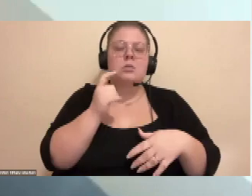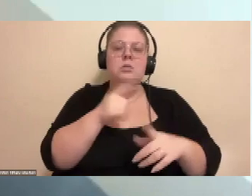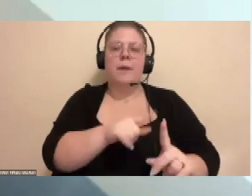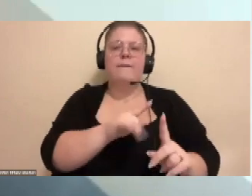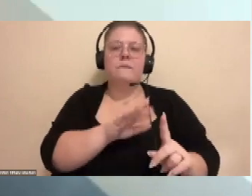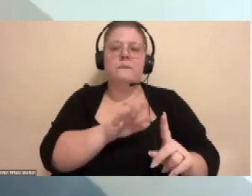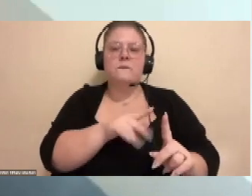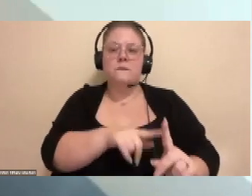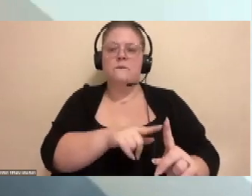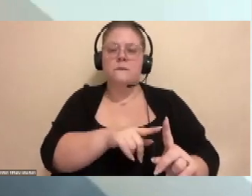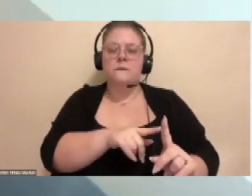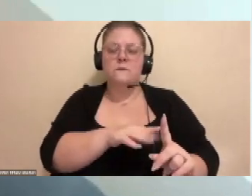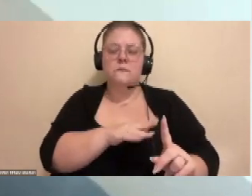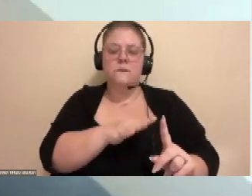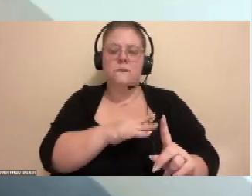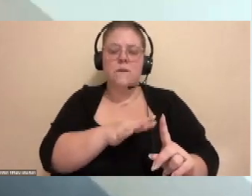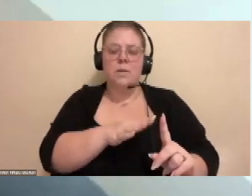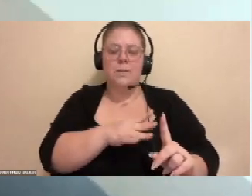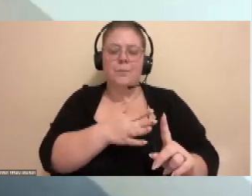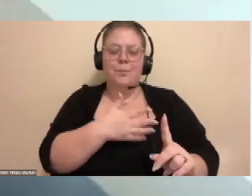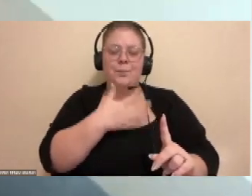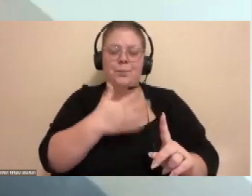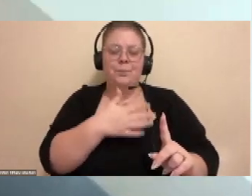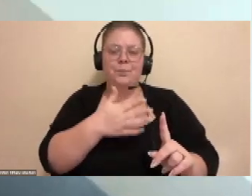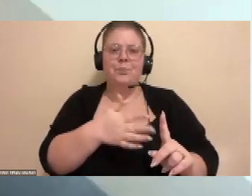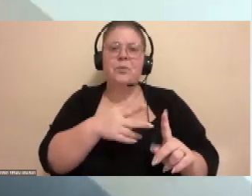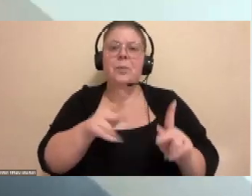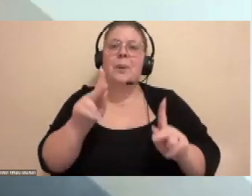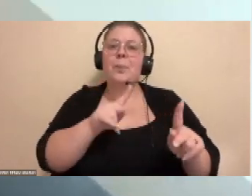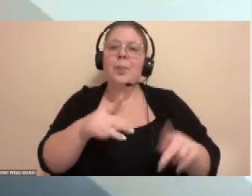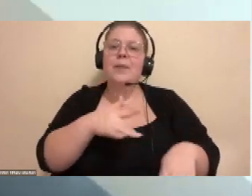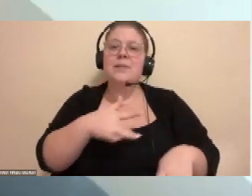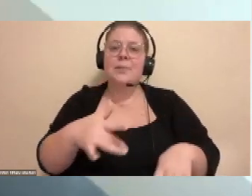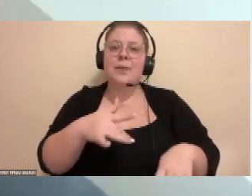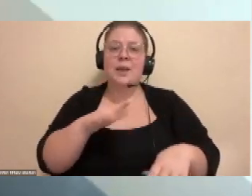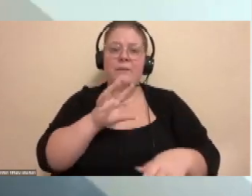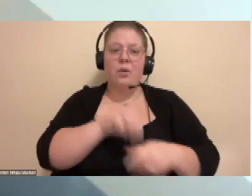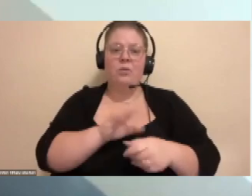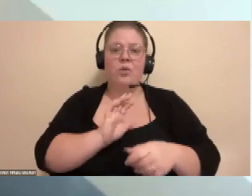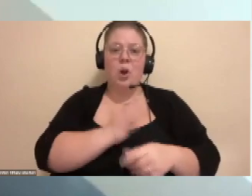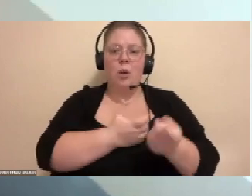experienced by the kind of people who tend to be in our advocacy organizations.